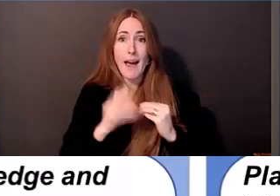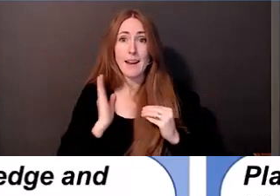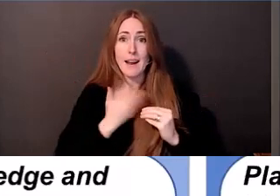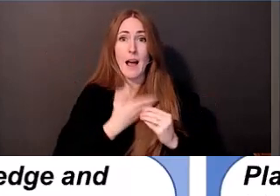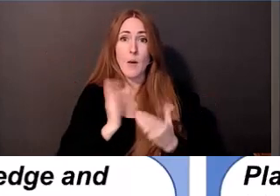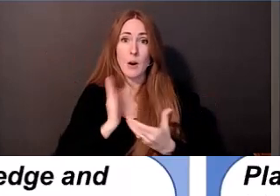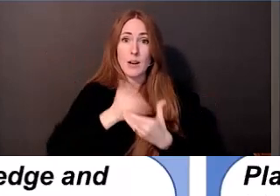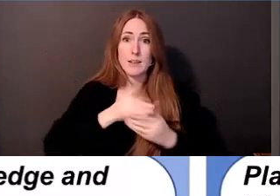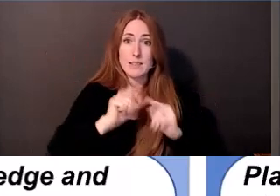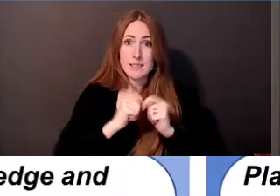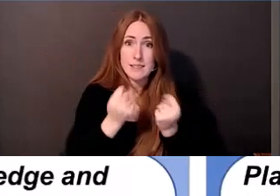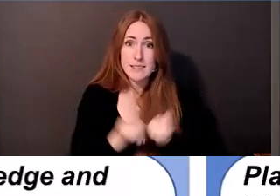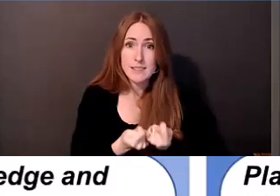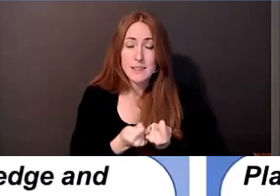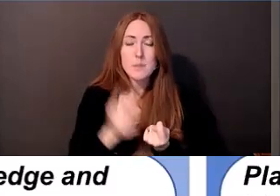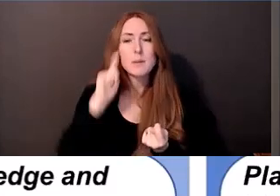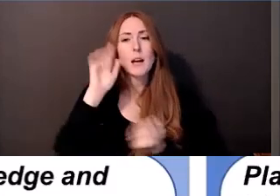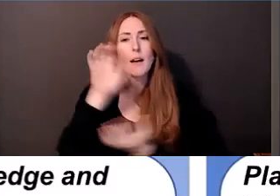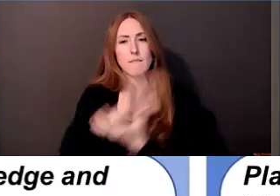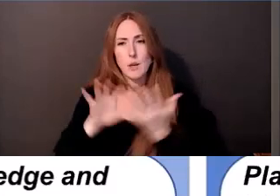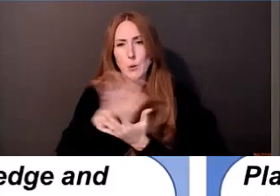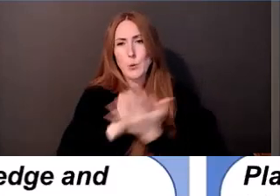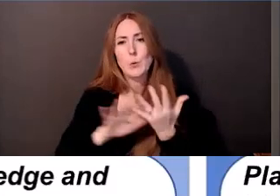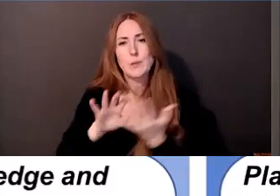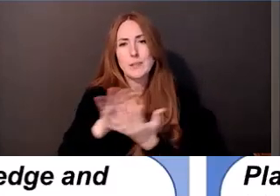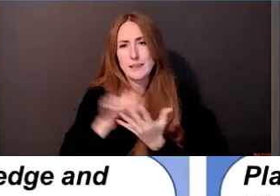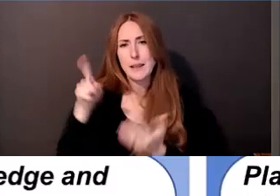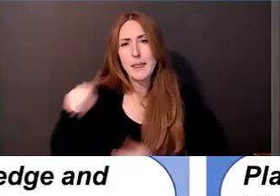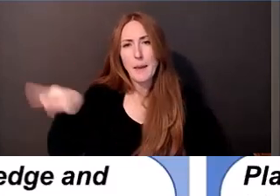added confusion for some of the participant dyads.